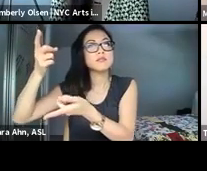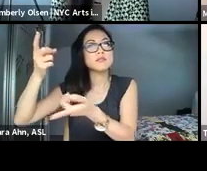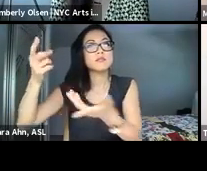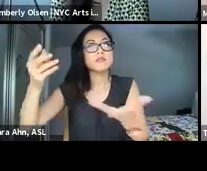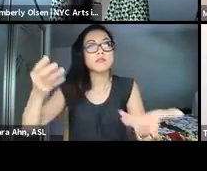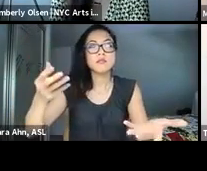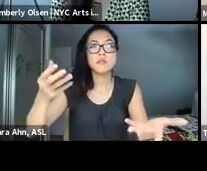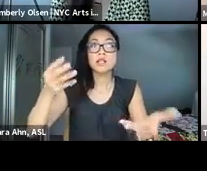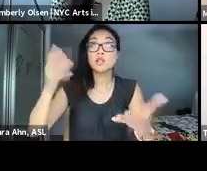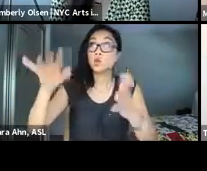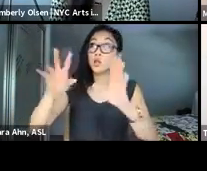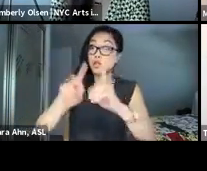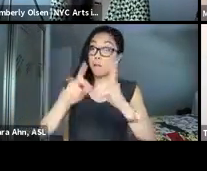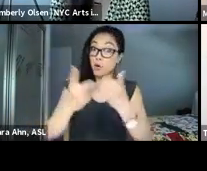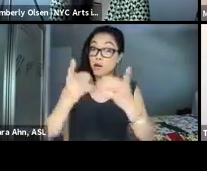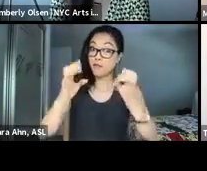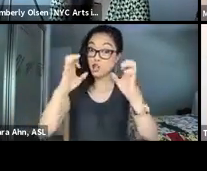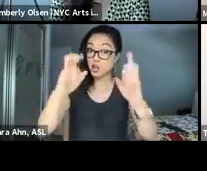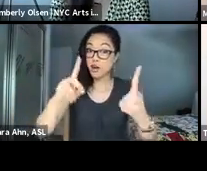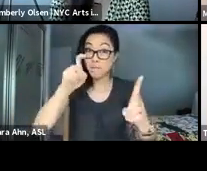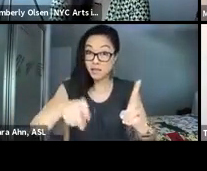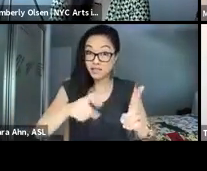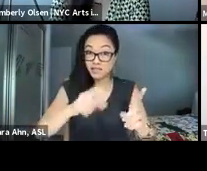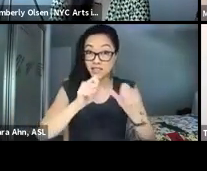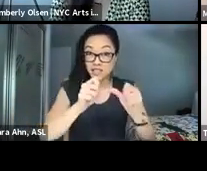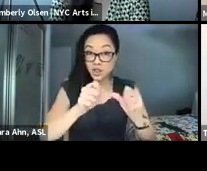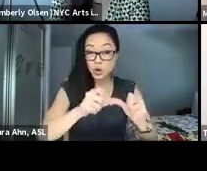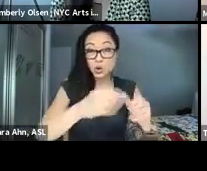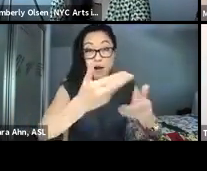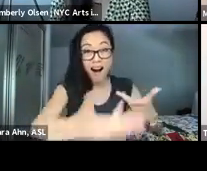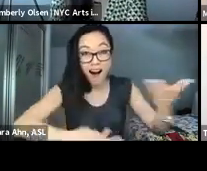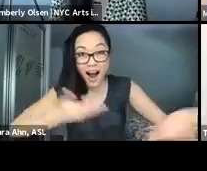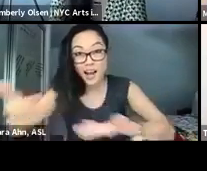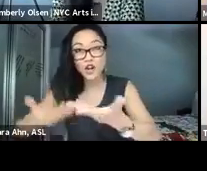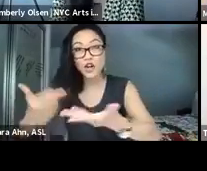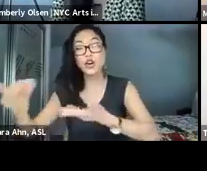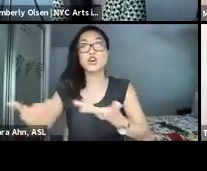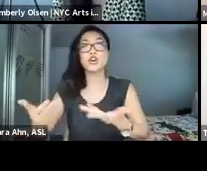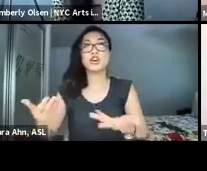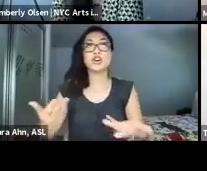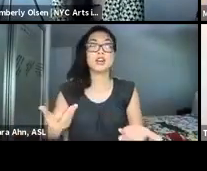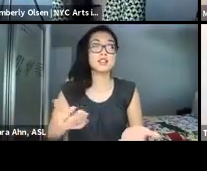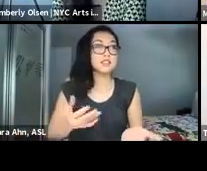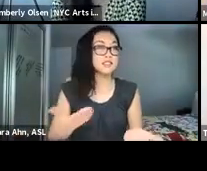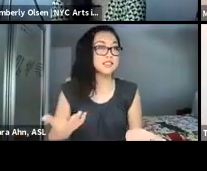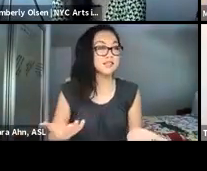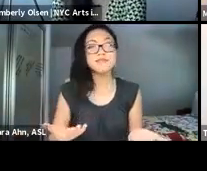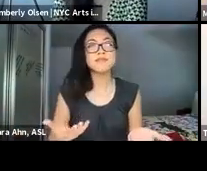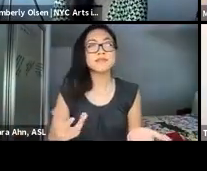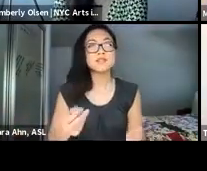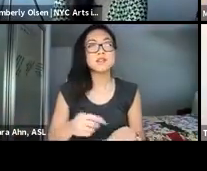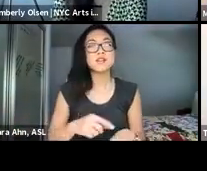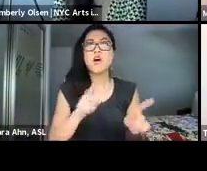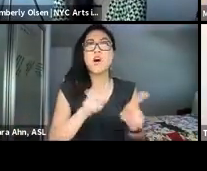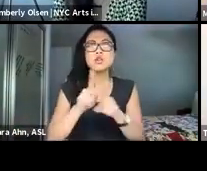need to look at how a removal of funding from the Department of Education or nailing of